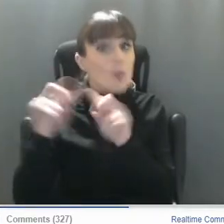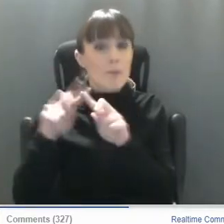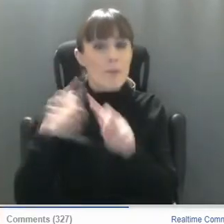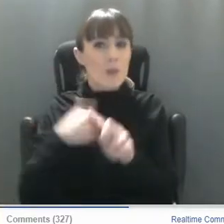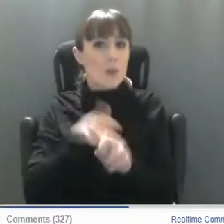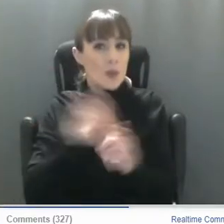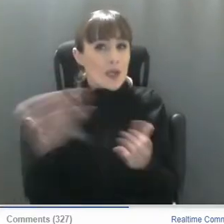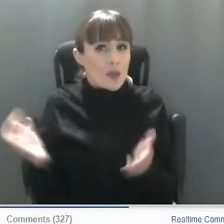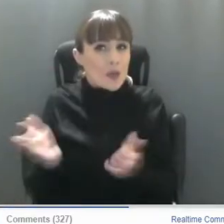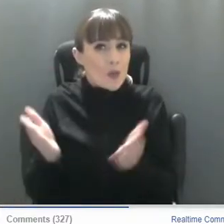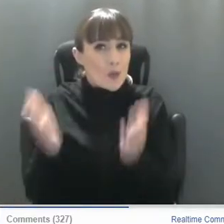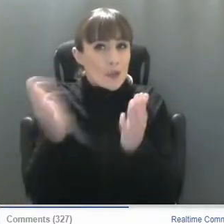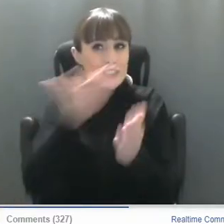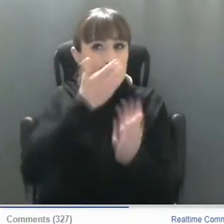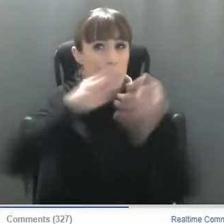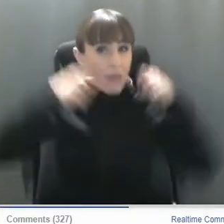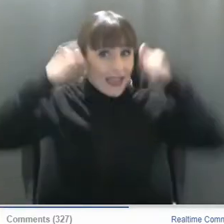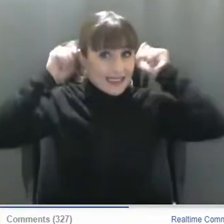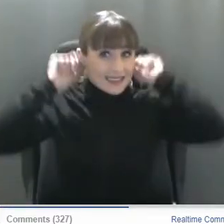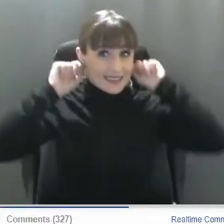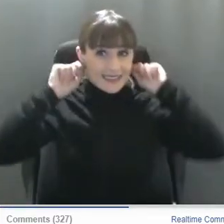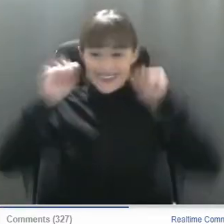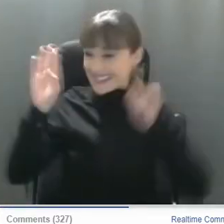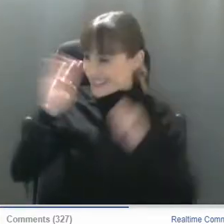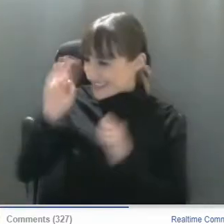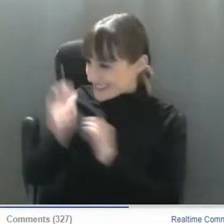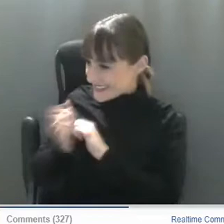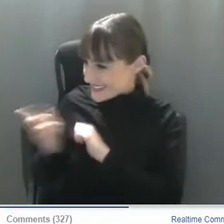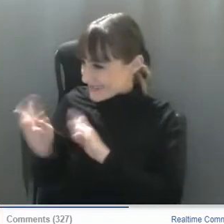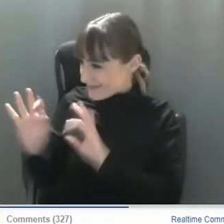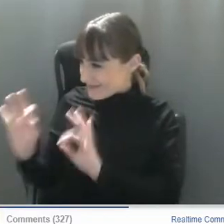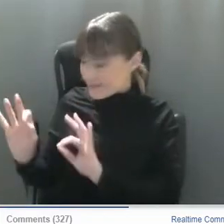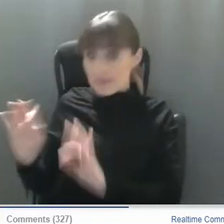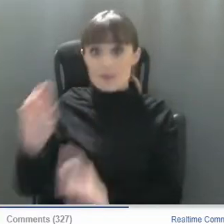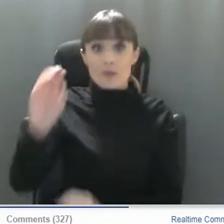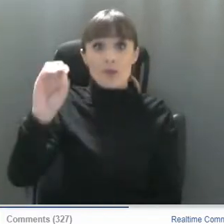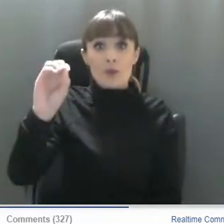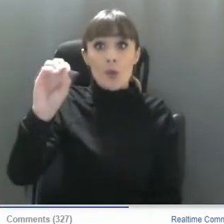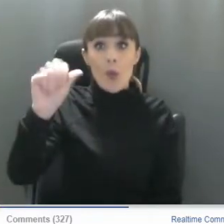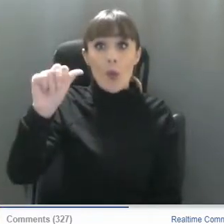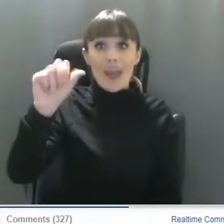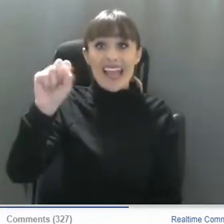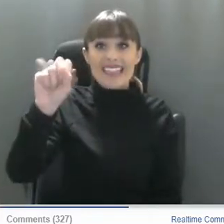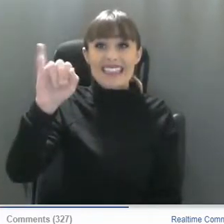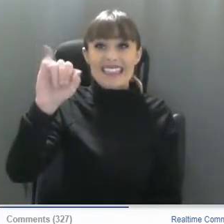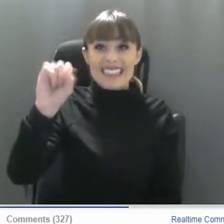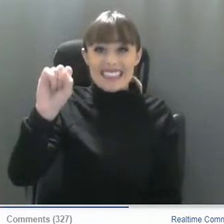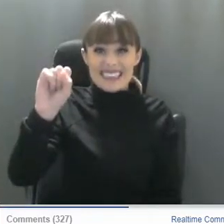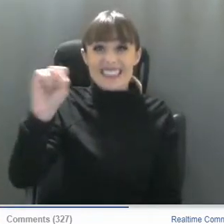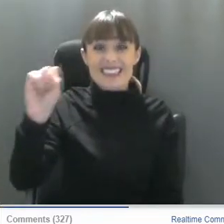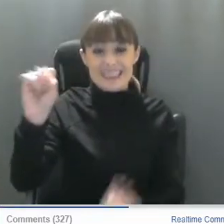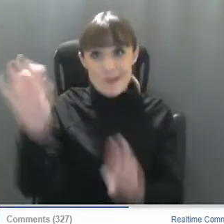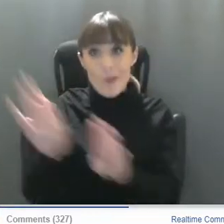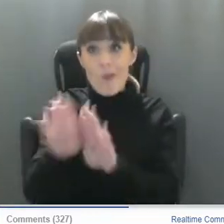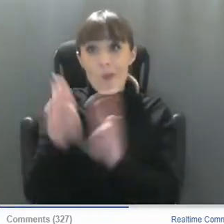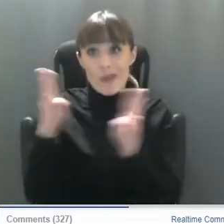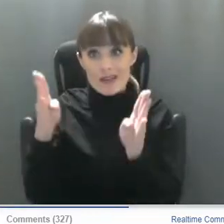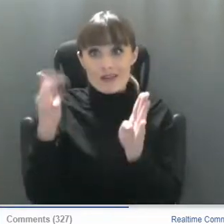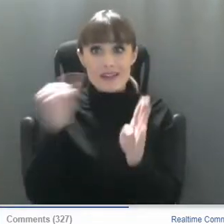Good. Alright, Oasis is open, you guys. If you've got a pizza hunkering, you can go